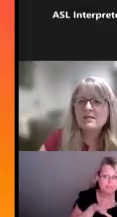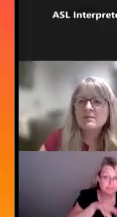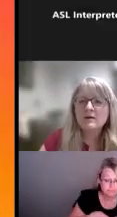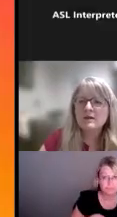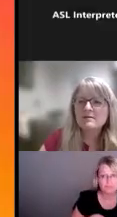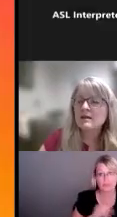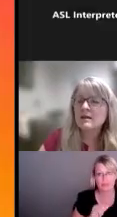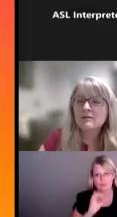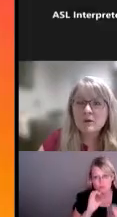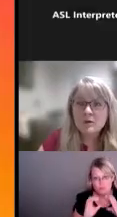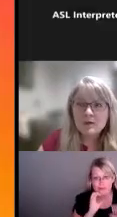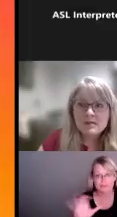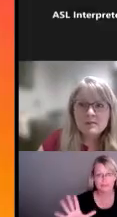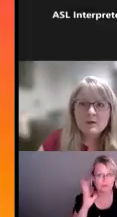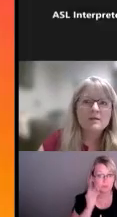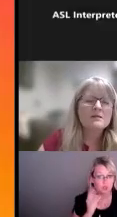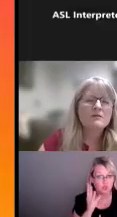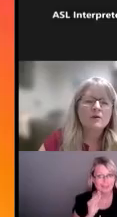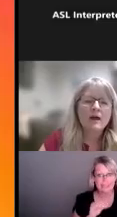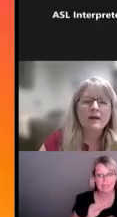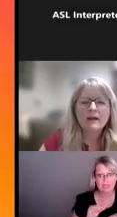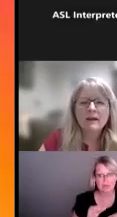experience, and even motor experience. If you're adding